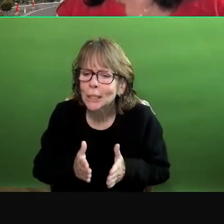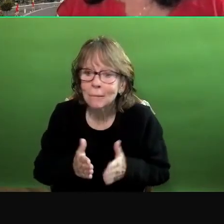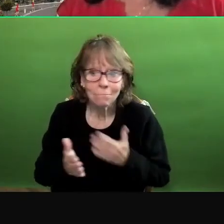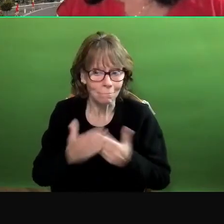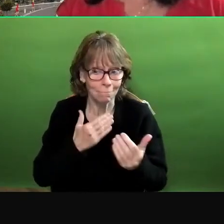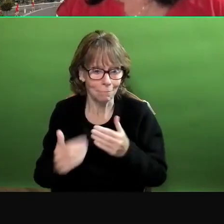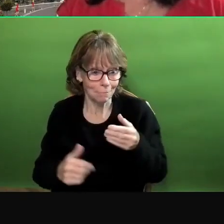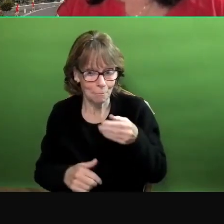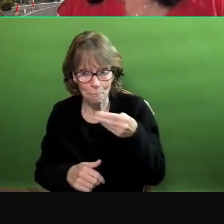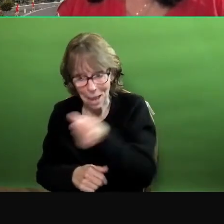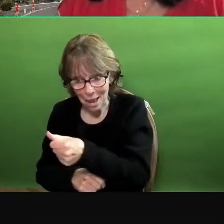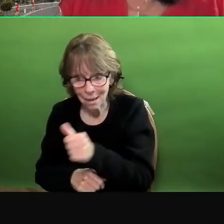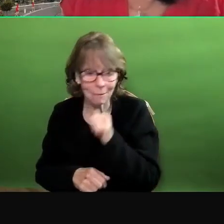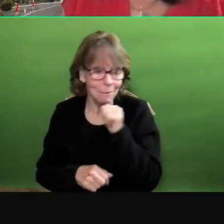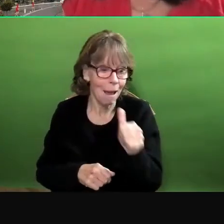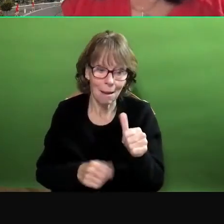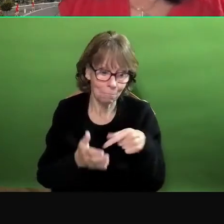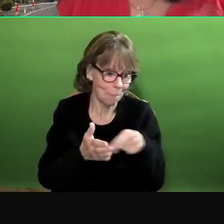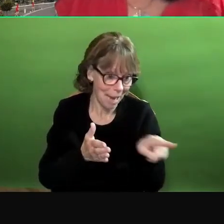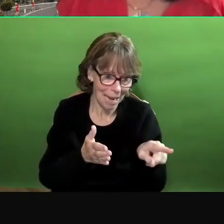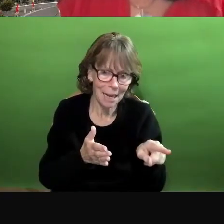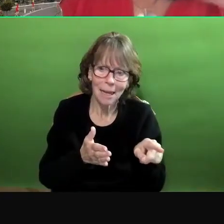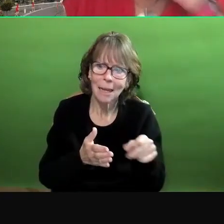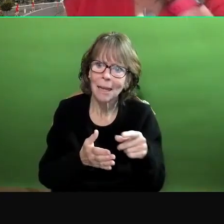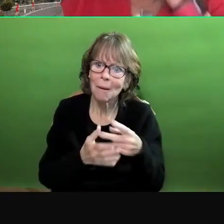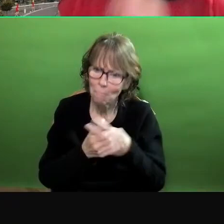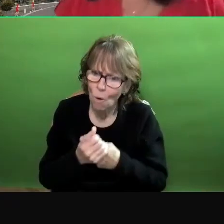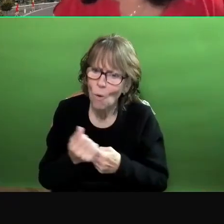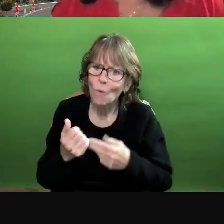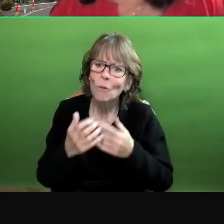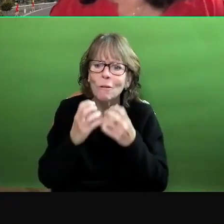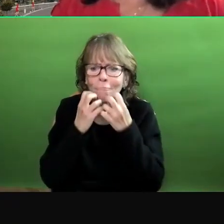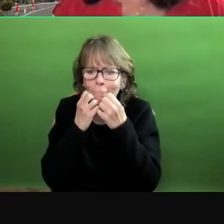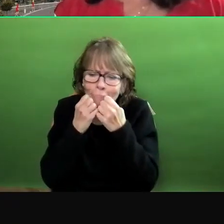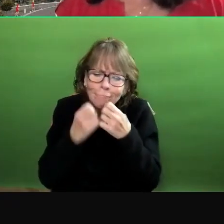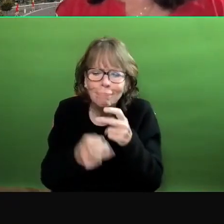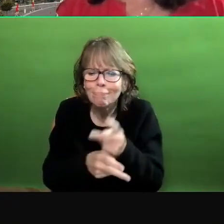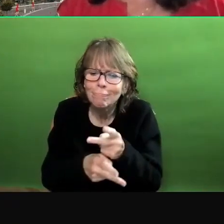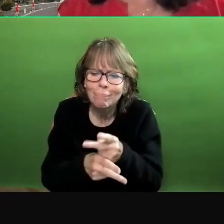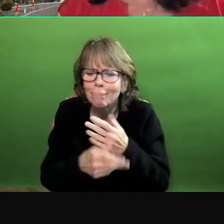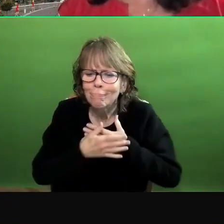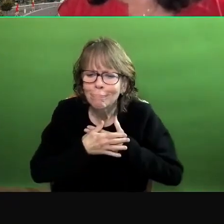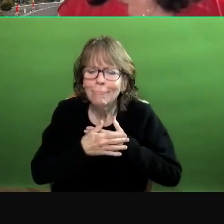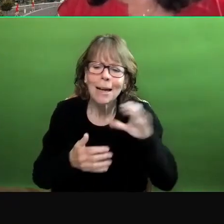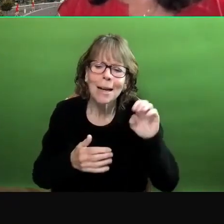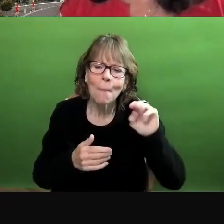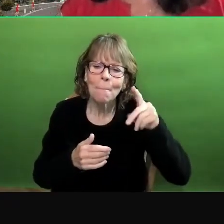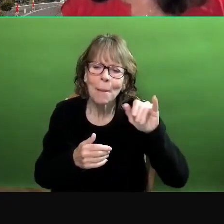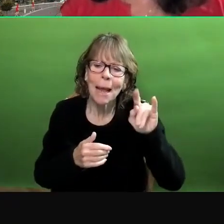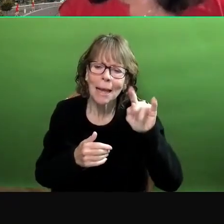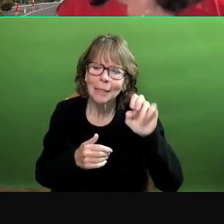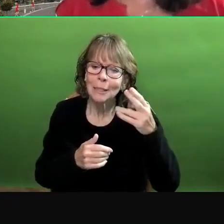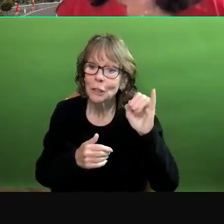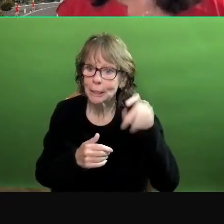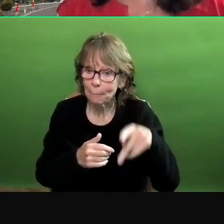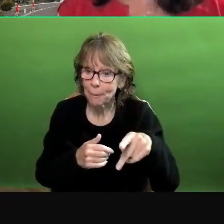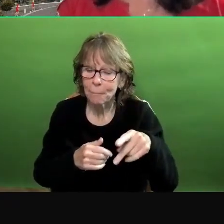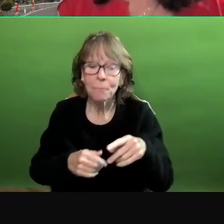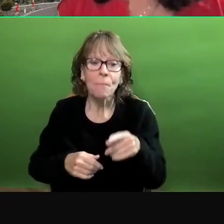caregiving roles. And as illustrated by the article I just showed you from New York Times,